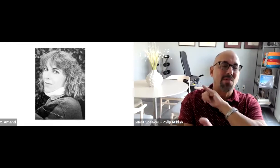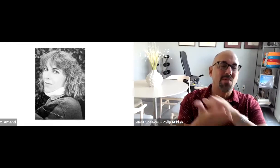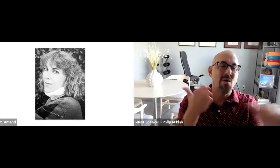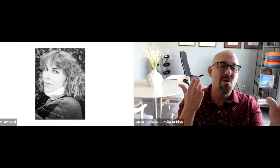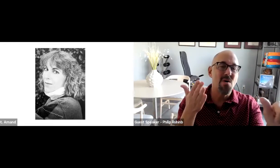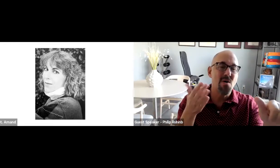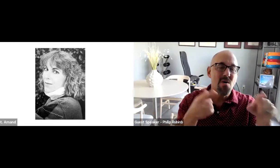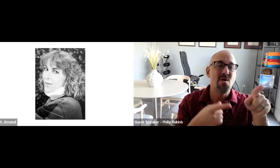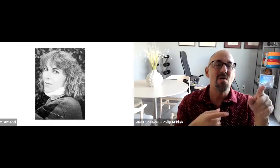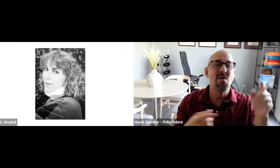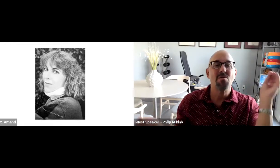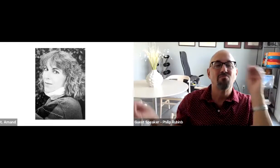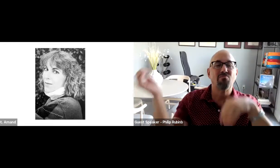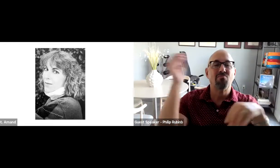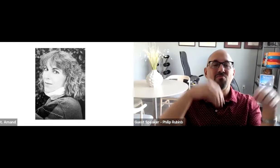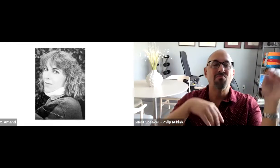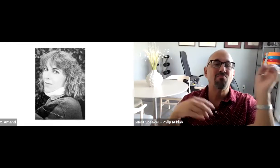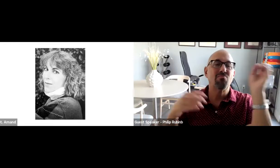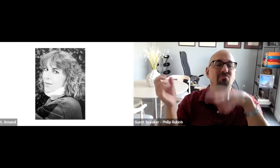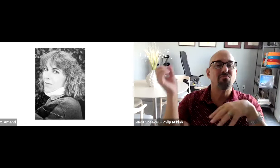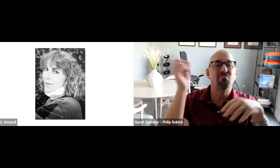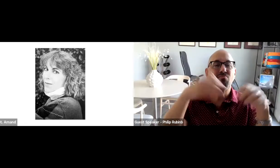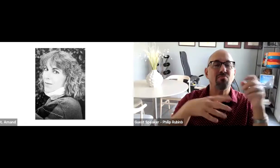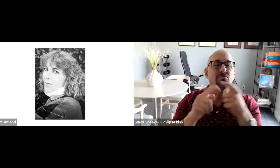and he decided it was time to leave New York,